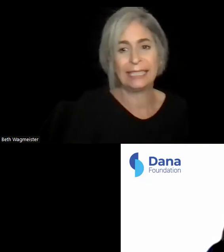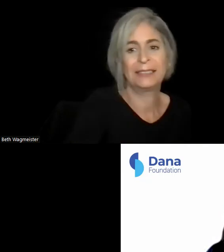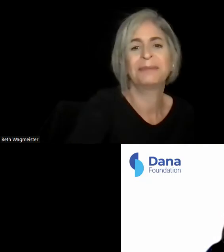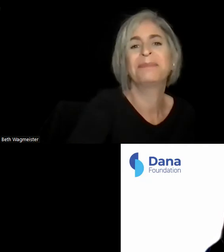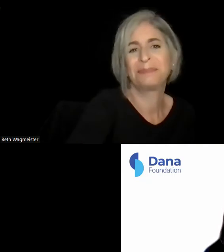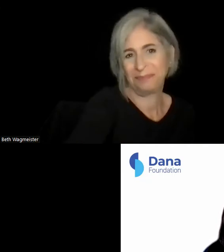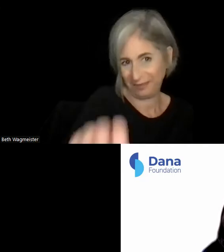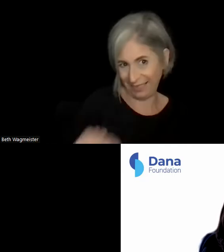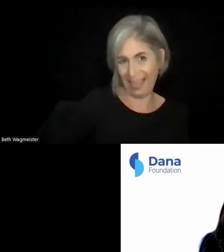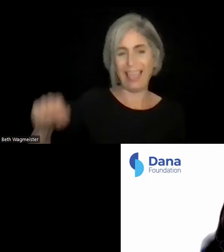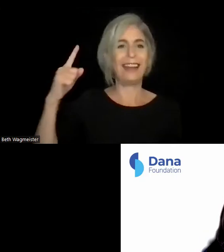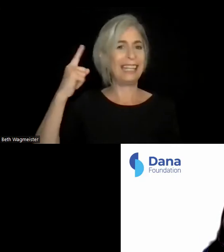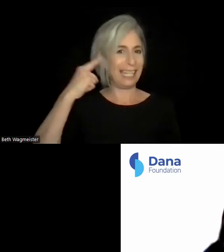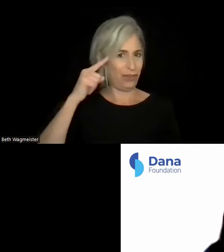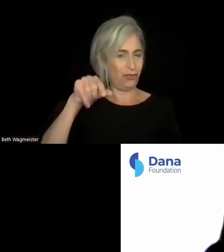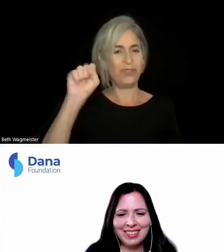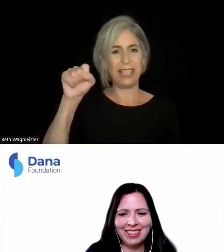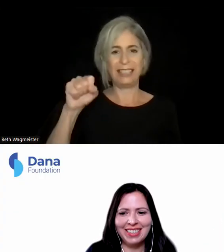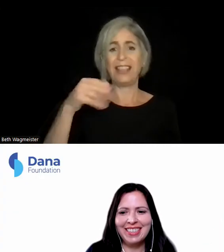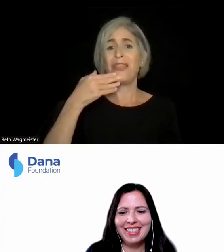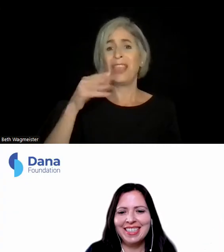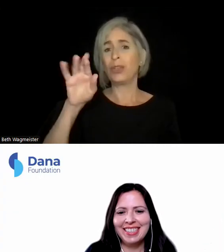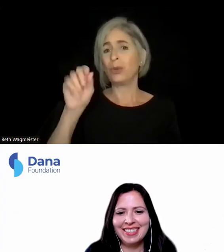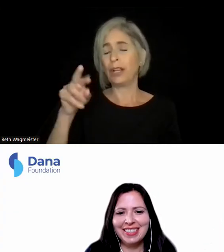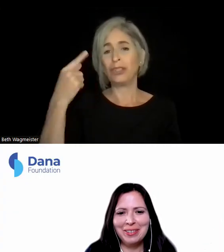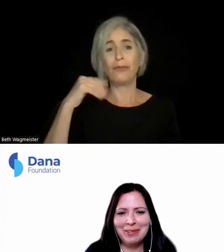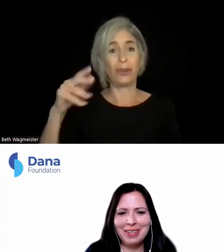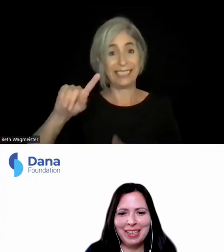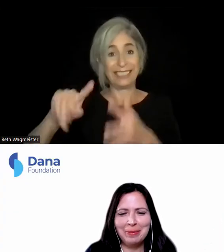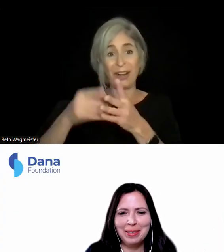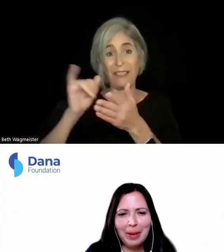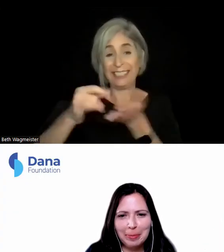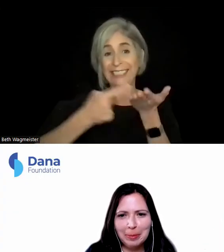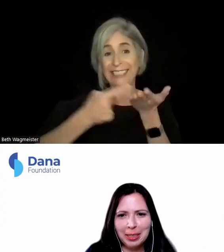this discussion . >> KHARA RAMOS: Can you hear me?